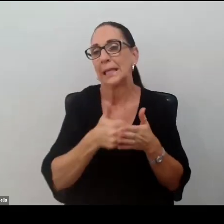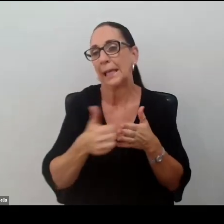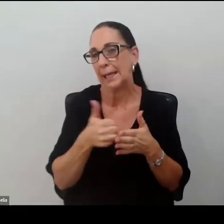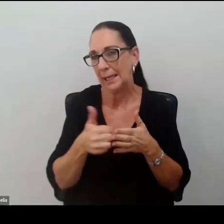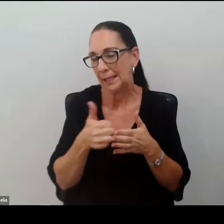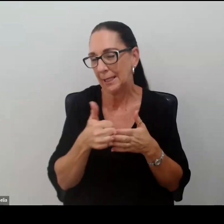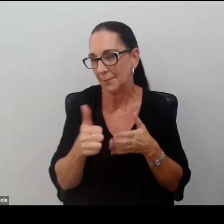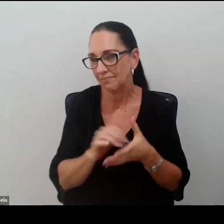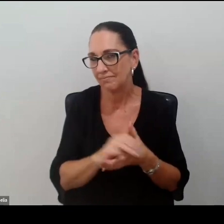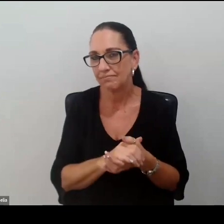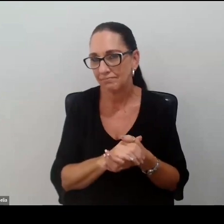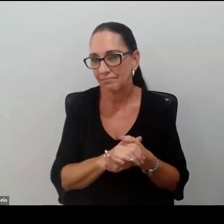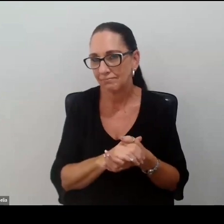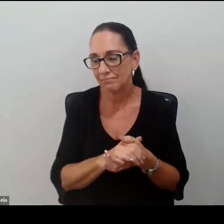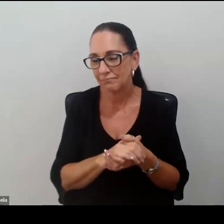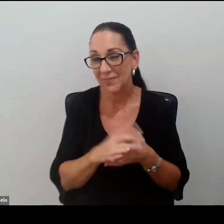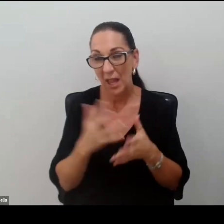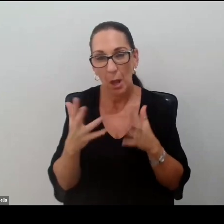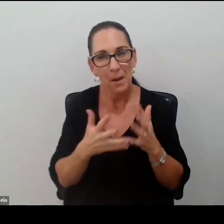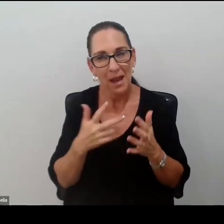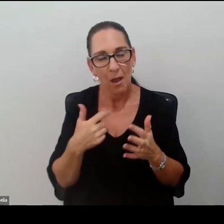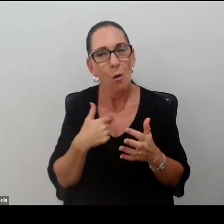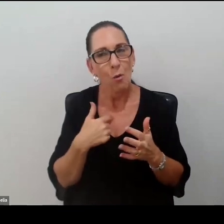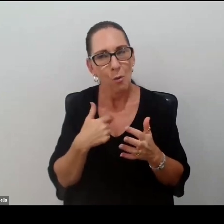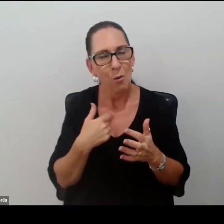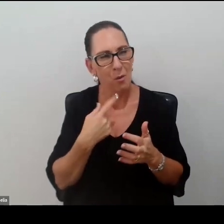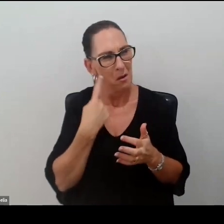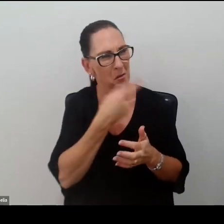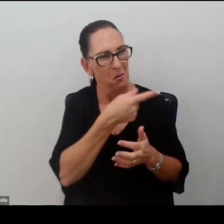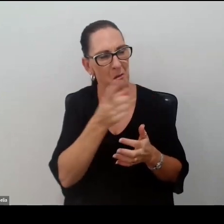It brought home just how much restrictive practice is normalised and how data about